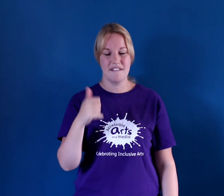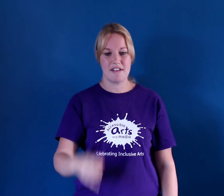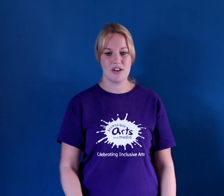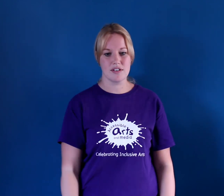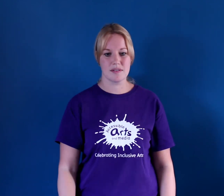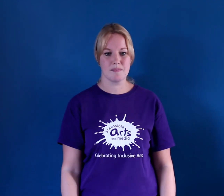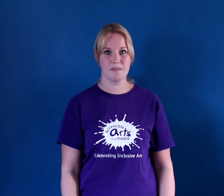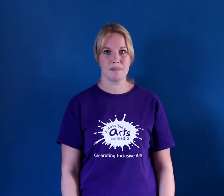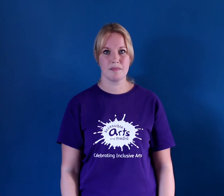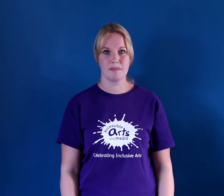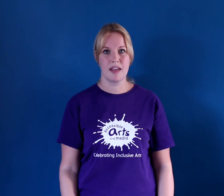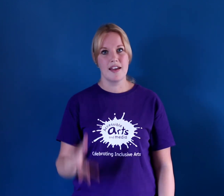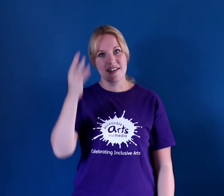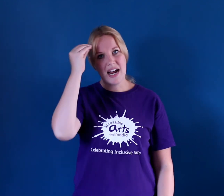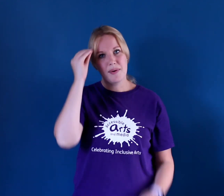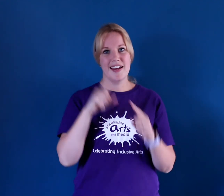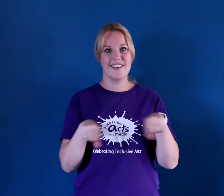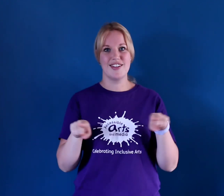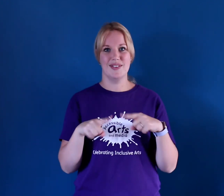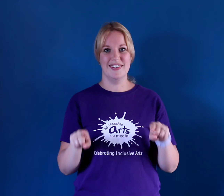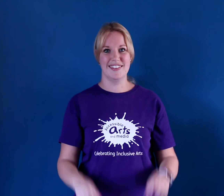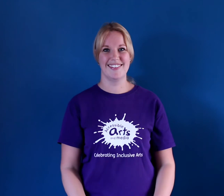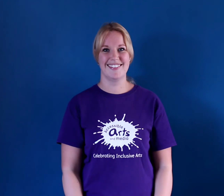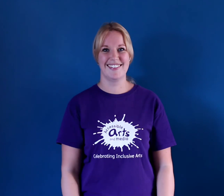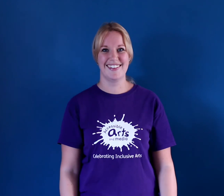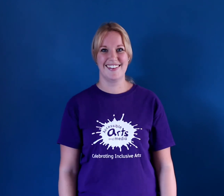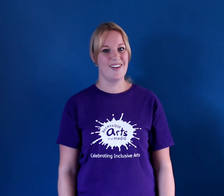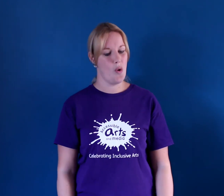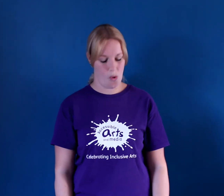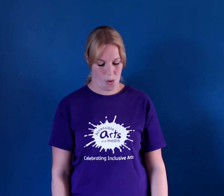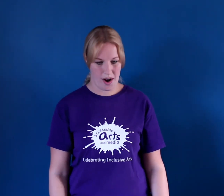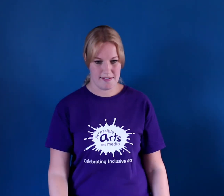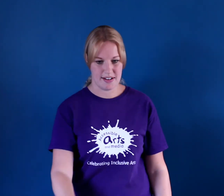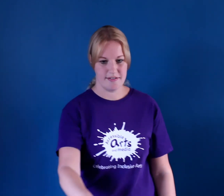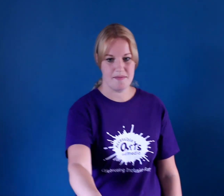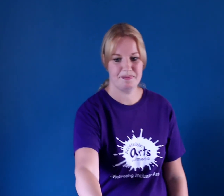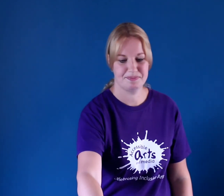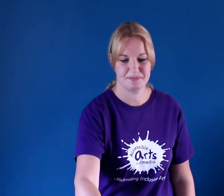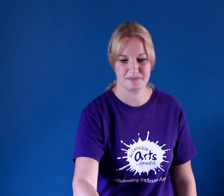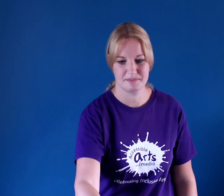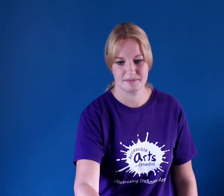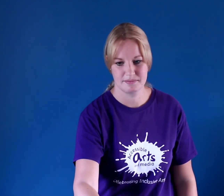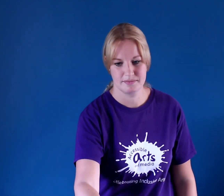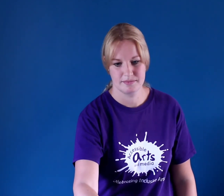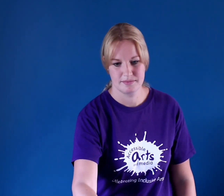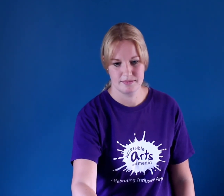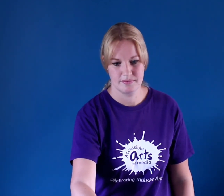Very good. Shall we learn the tune? Are you ready for it?